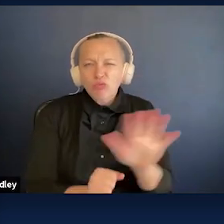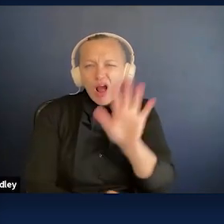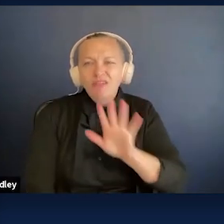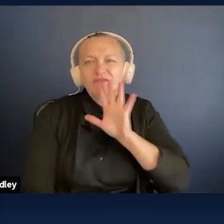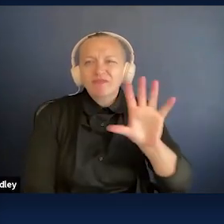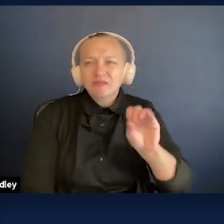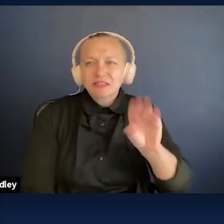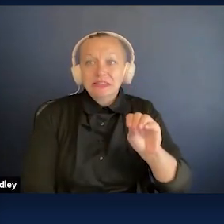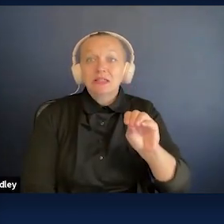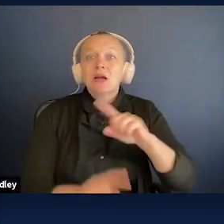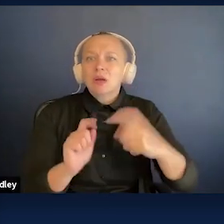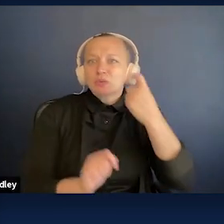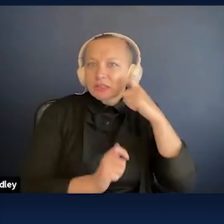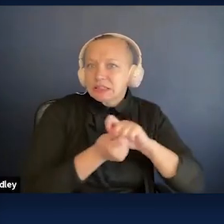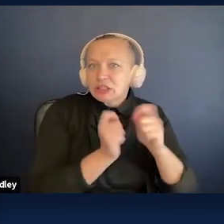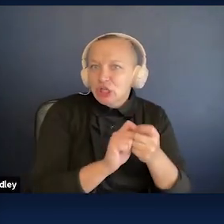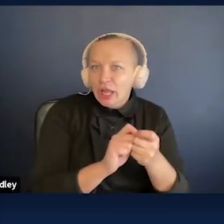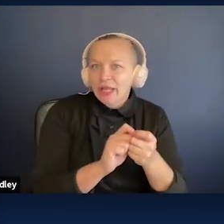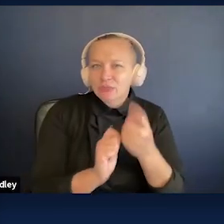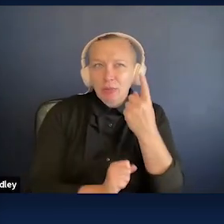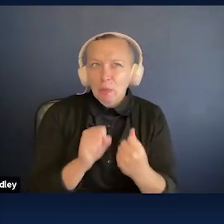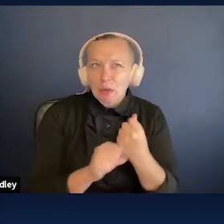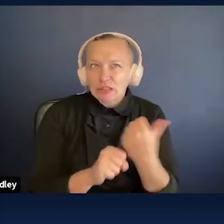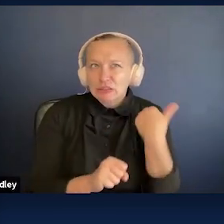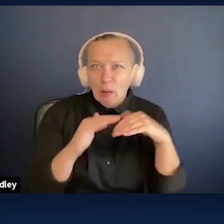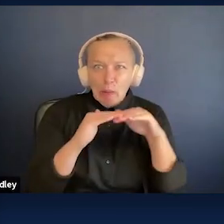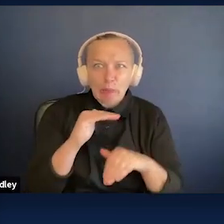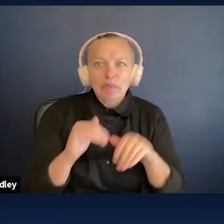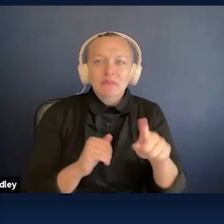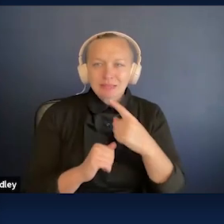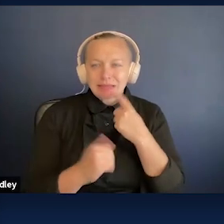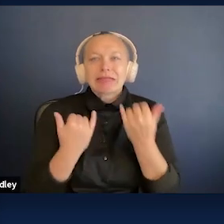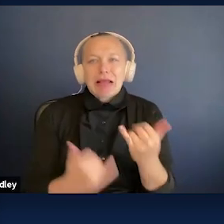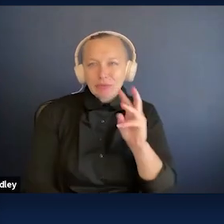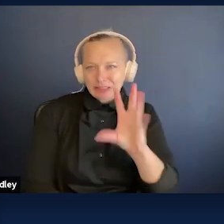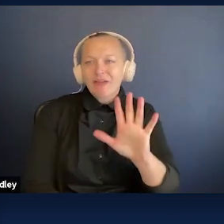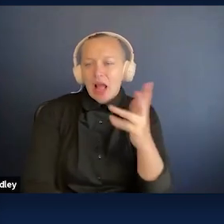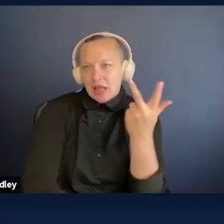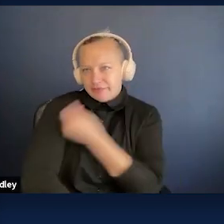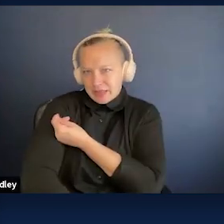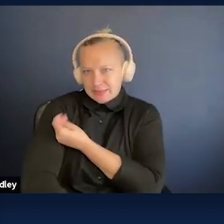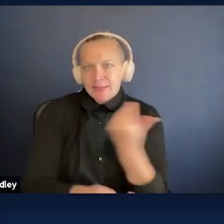65 years old. And then individuals between these two age groups with certain risk conditions, like chronic heart.